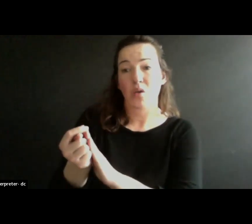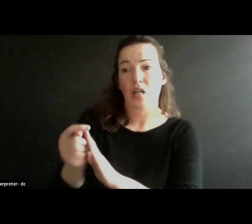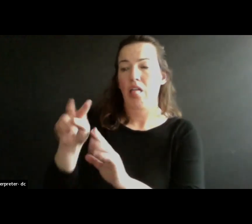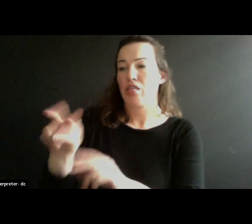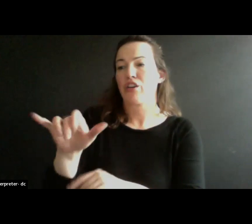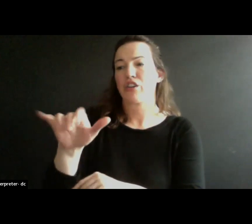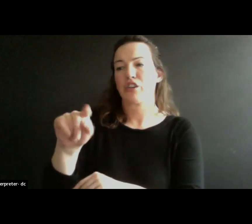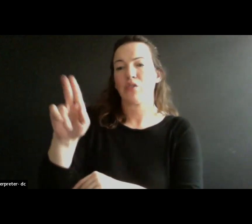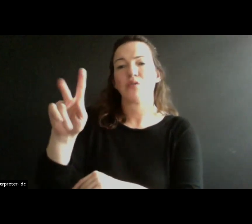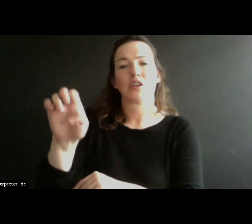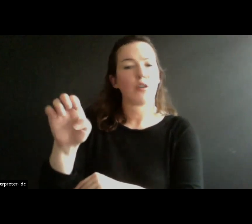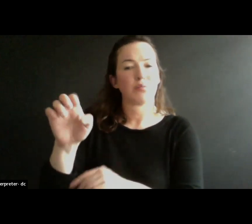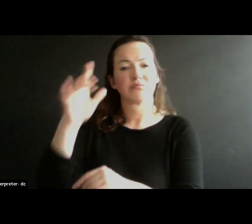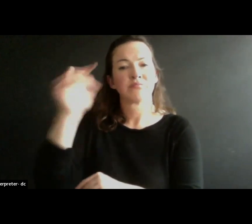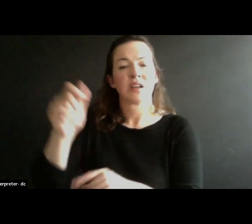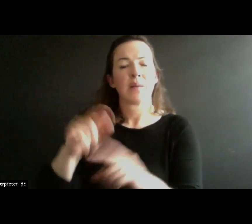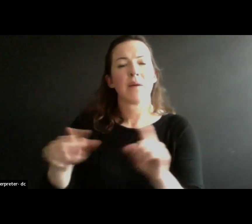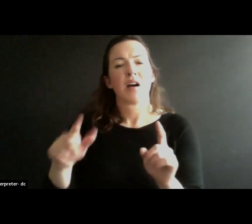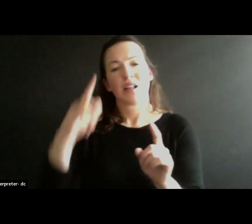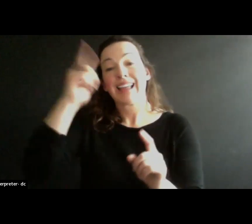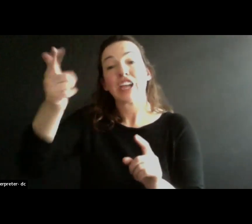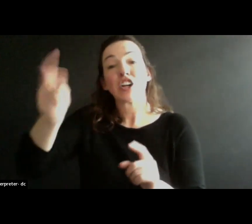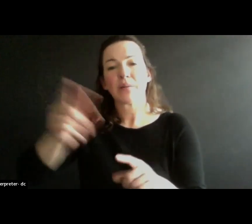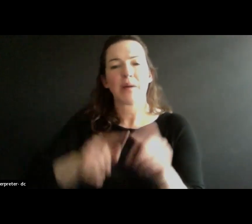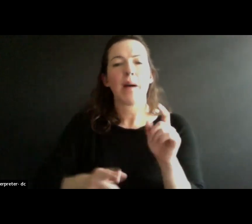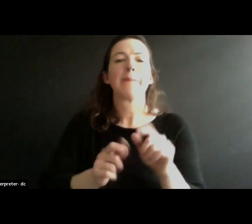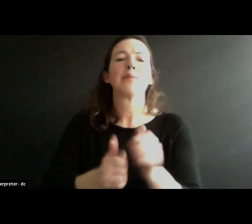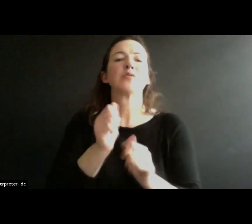But most parents that we're going through our program didn't really, you know, think